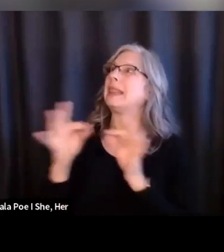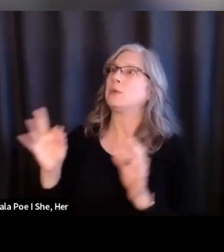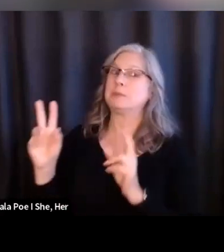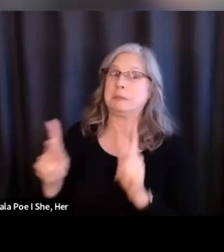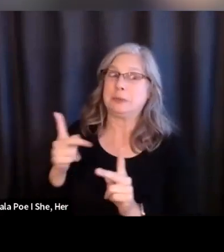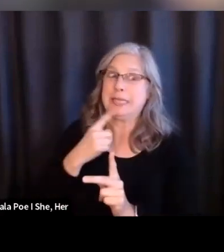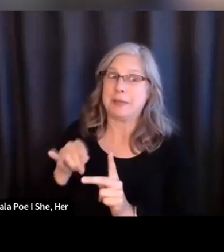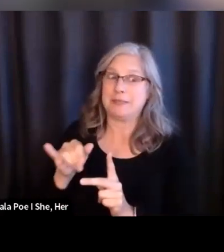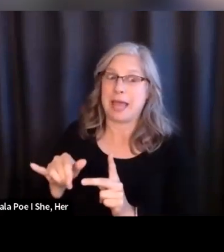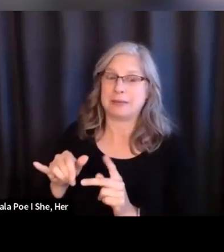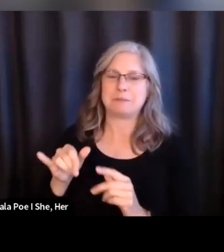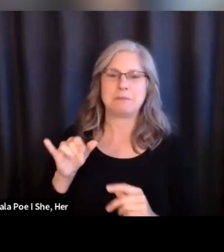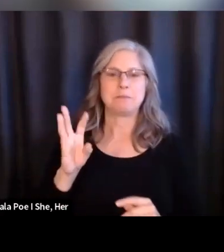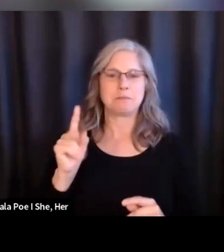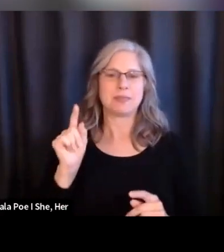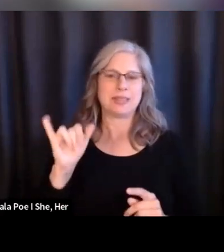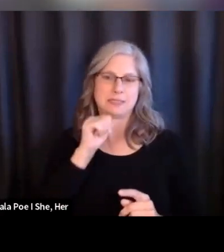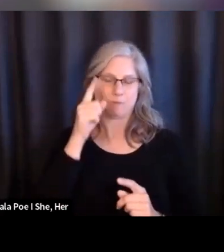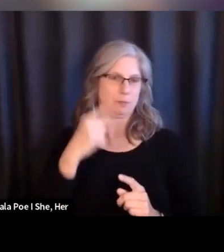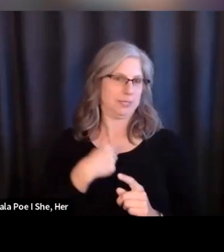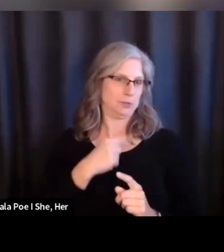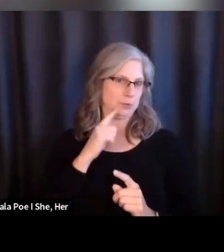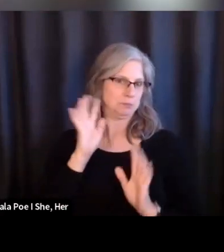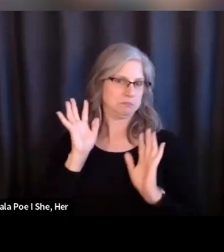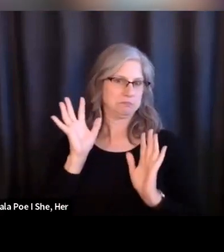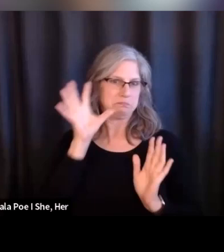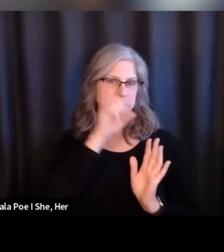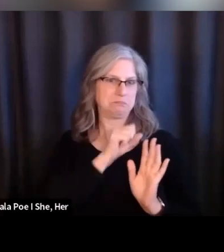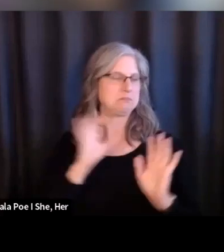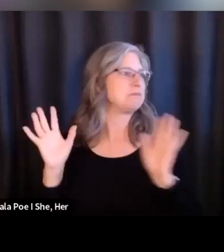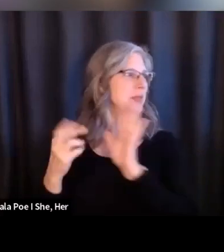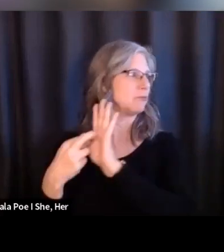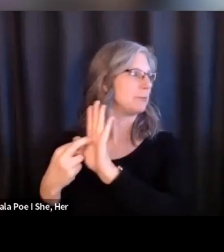But that's not for me to represent them, I suppose.